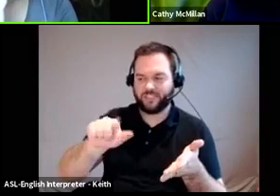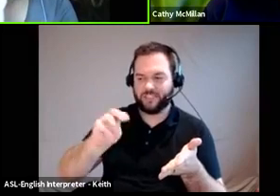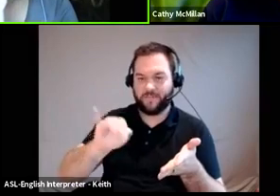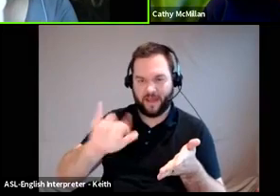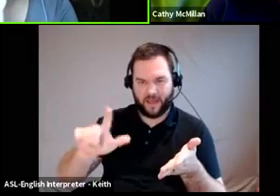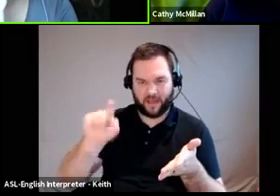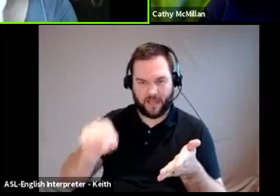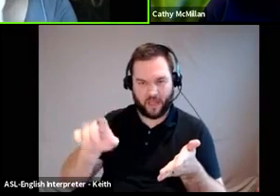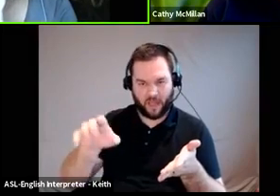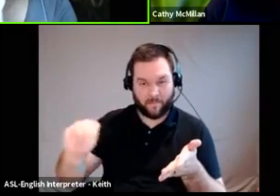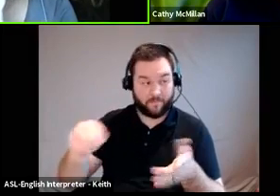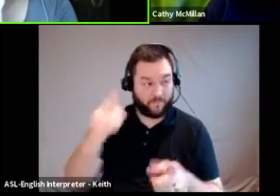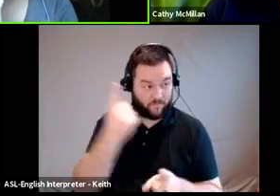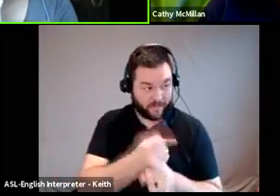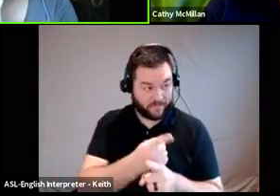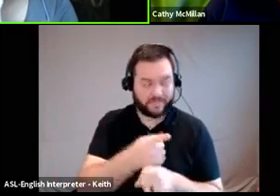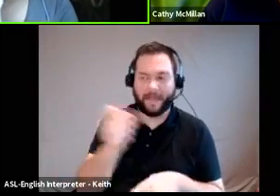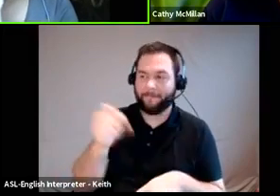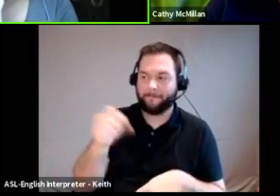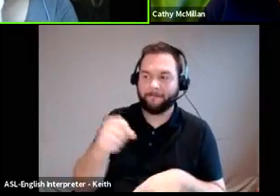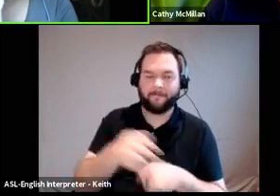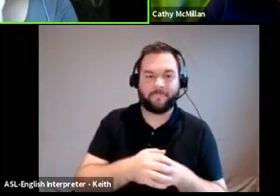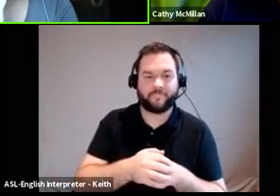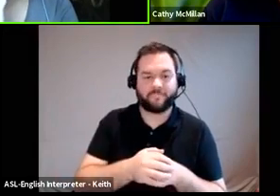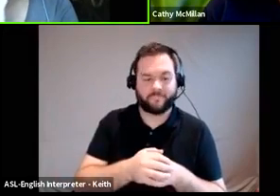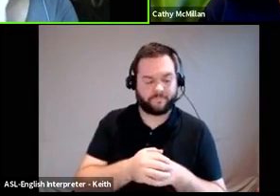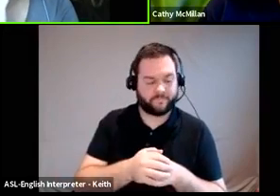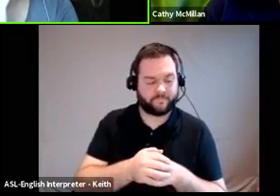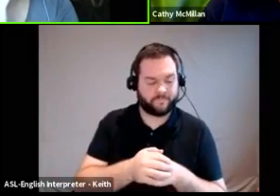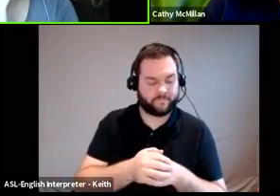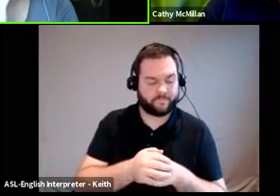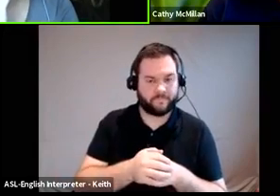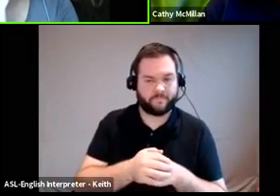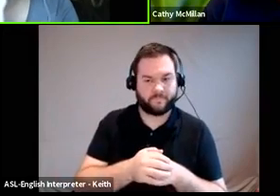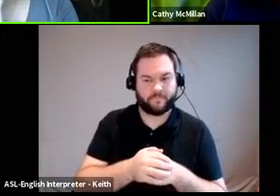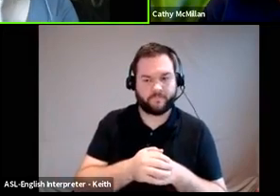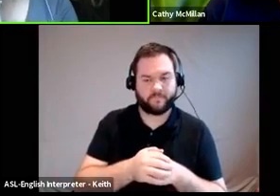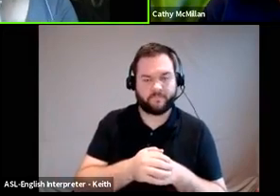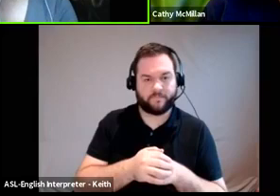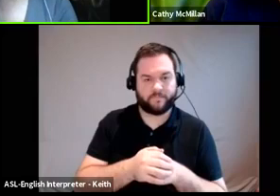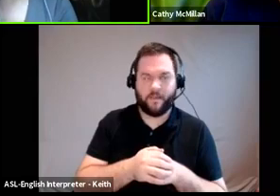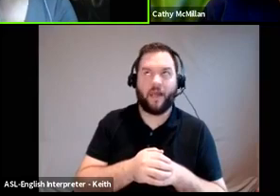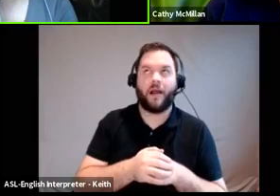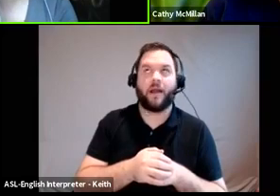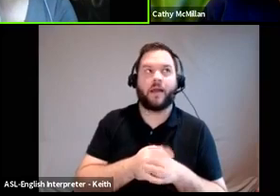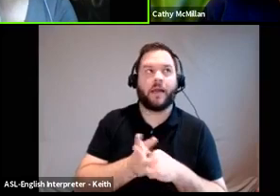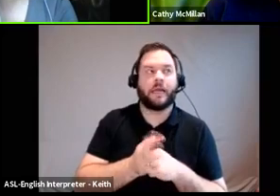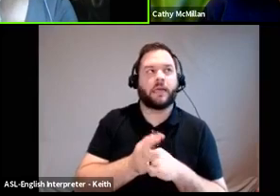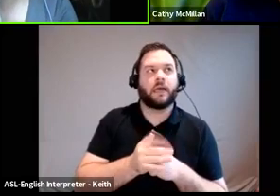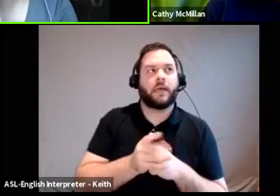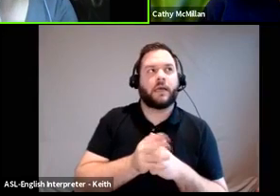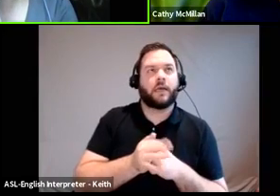cm at Gmail. com. Is that correct Kathy. Yes Is that correct Kathy, yes Is that correct Kathy, yes. And.